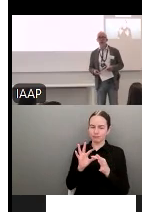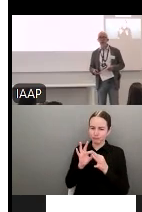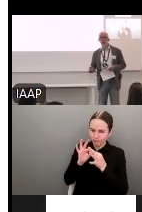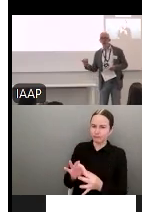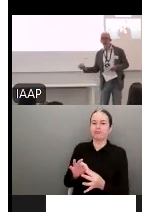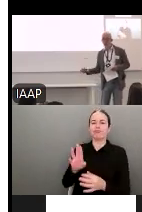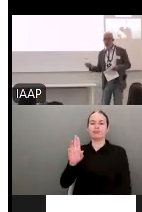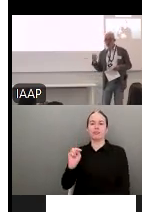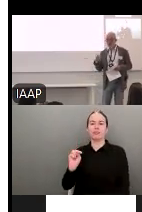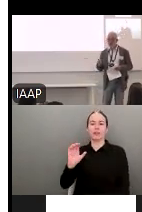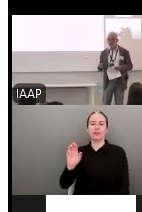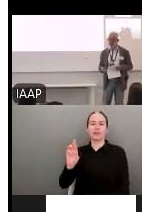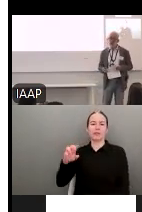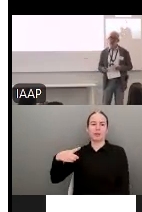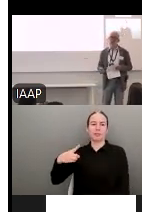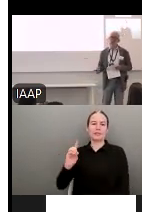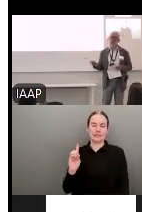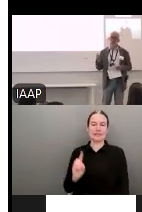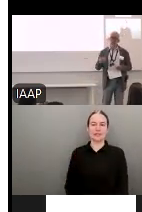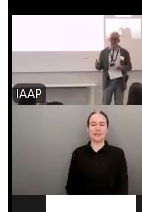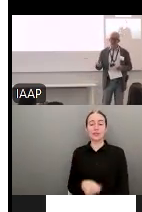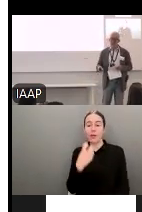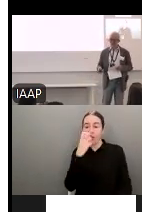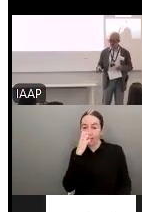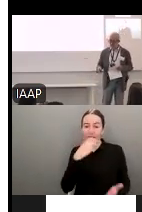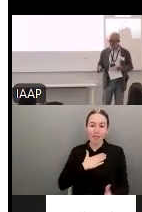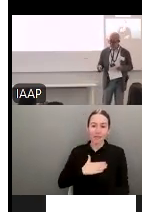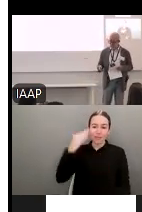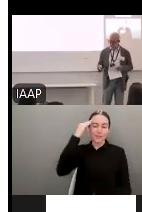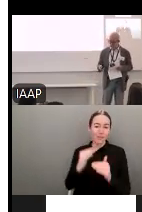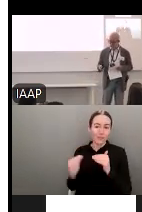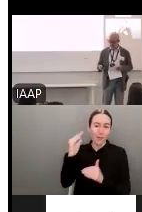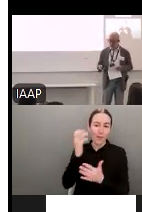On our website and I will find much more information.